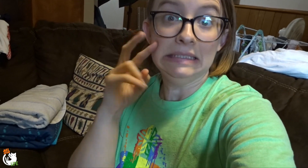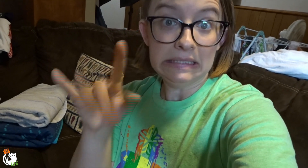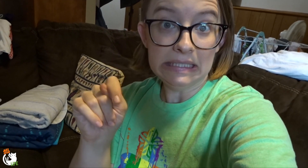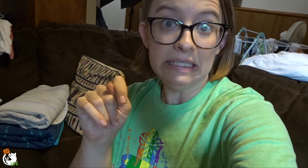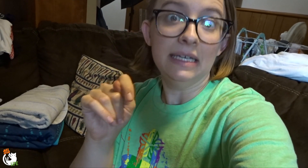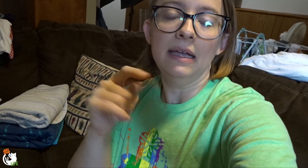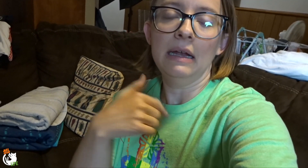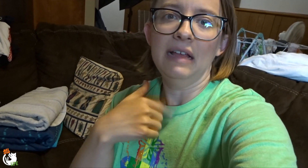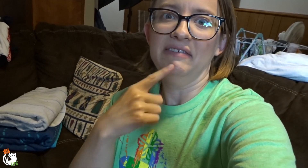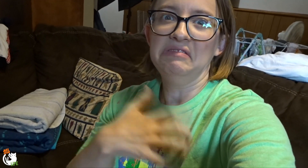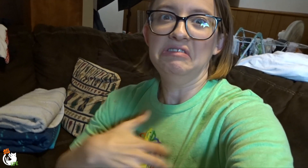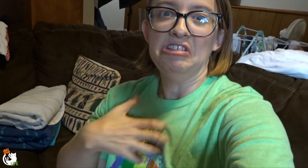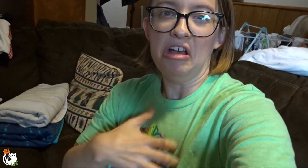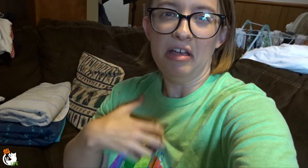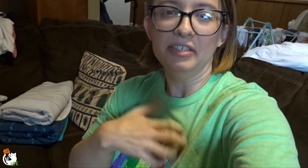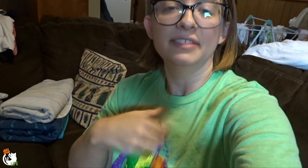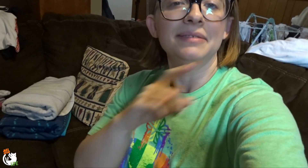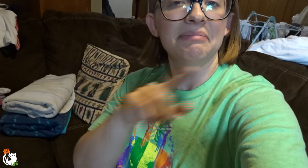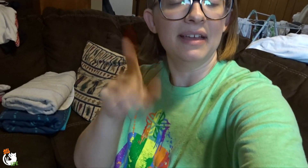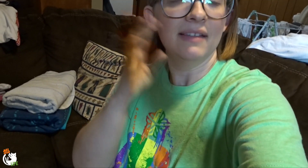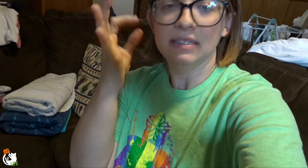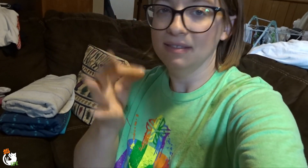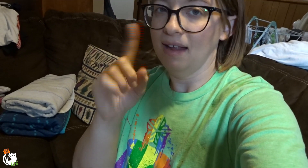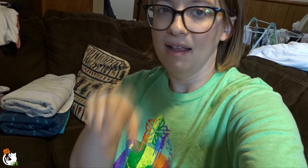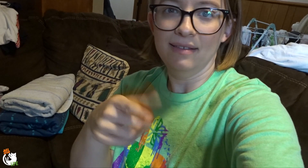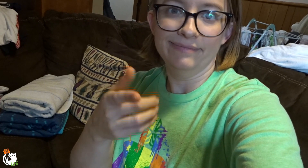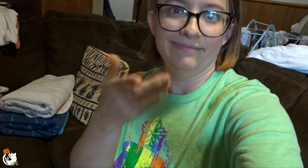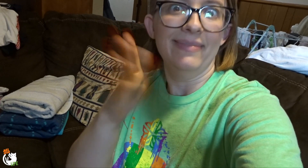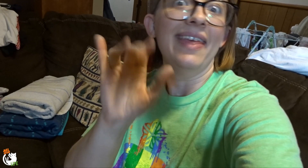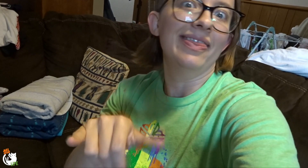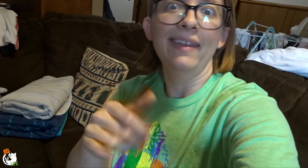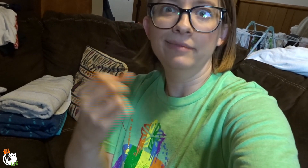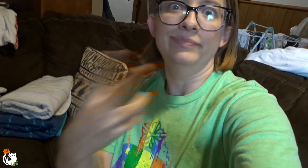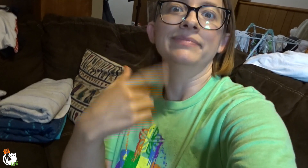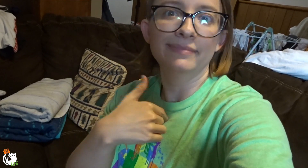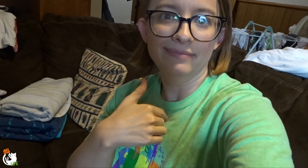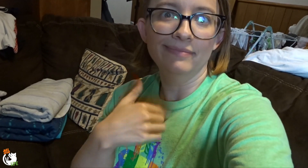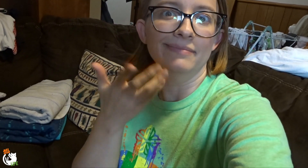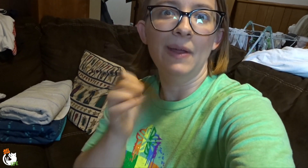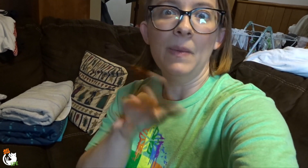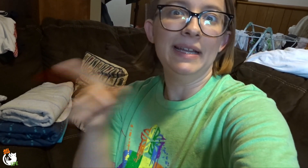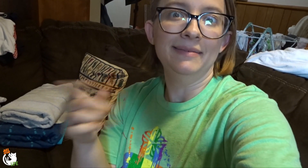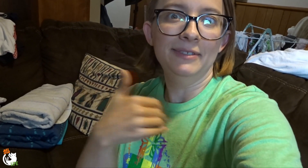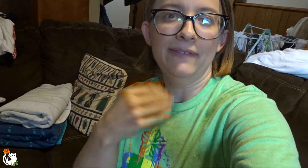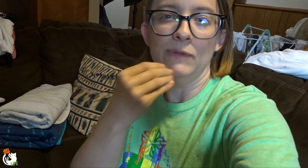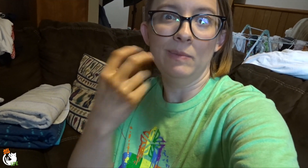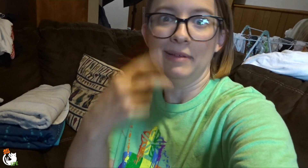So now whenever I see avocado it makes me really nauseous. But I decided I'm not going to let that affect me.